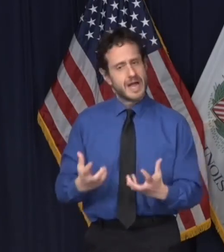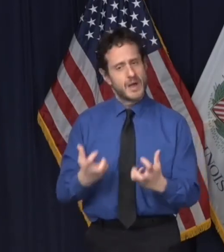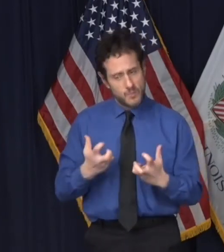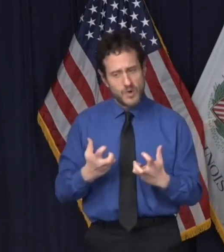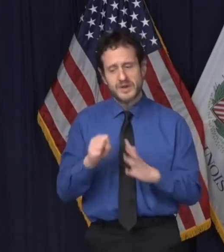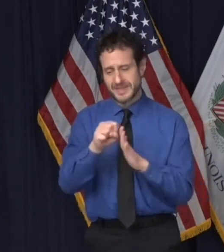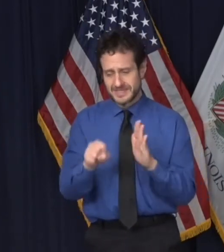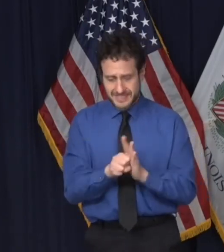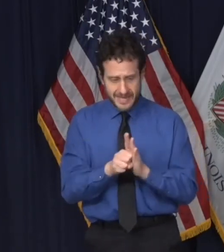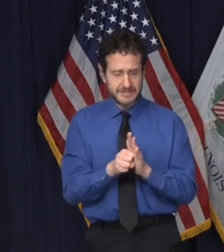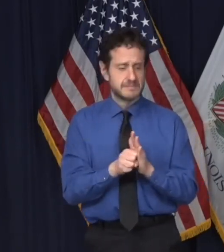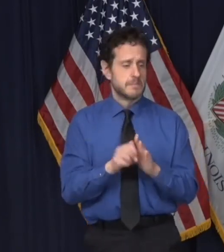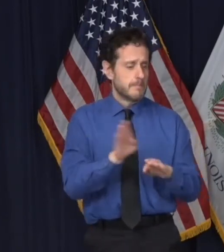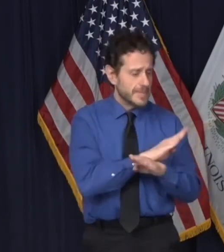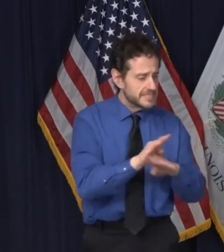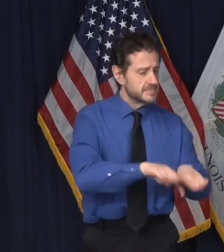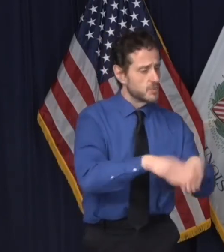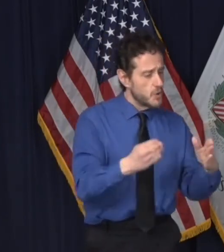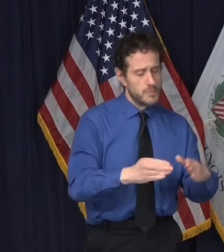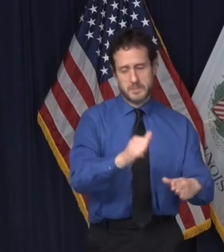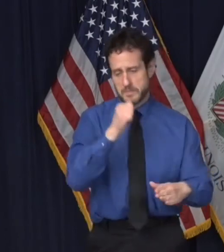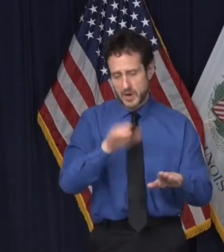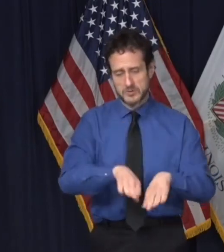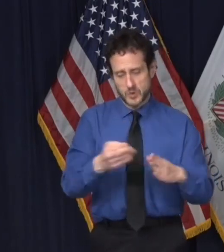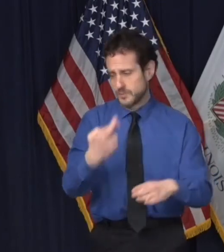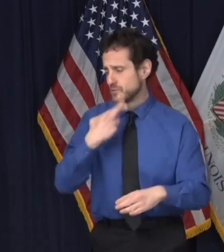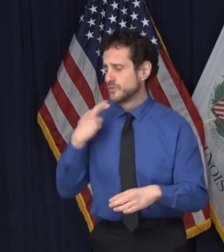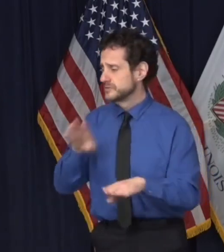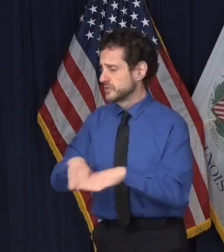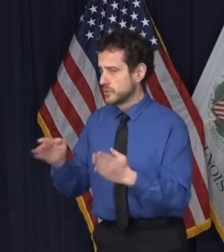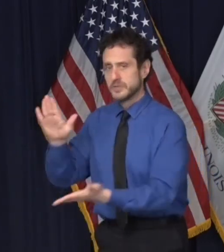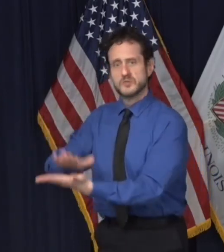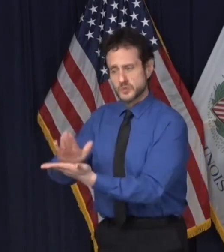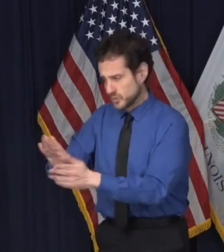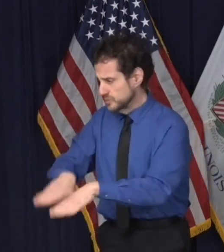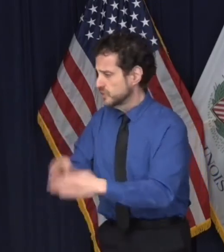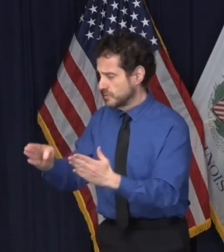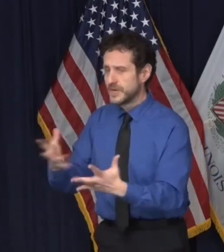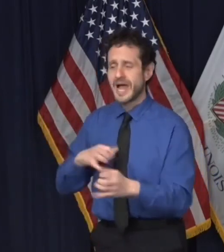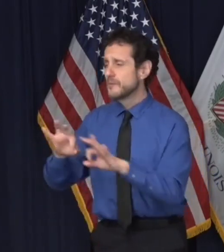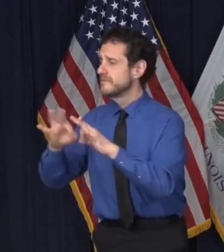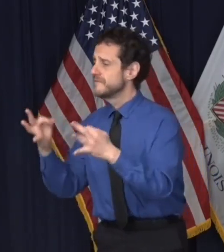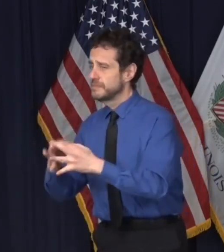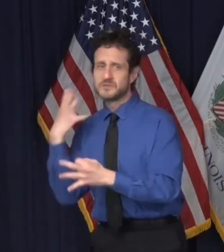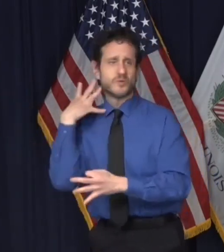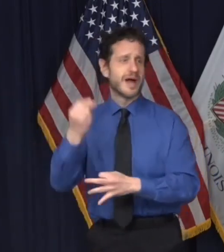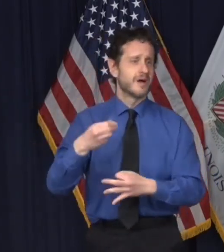STATE TO OPEN UP MORE THAN I DO. I WANT KIDS TO GO BACK TO SCHOOL, AND I WANT PARENTS TO GO BACK TO WORK.